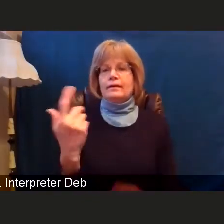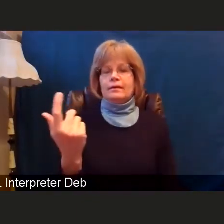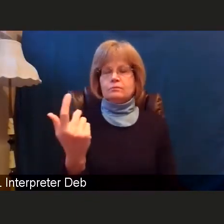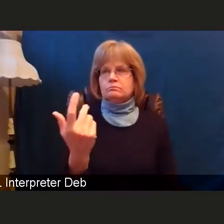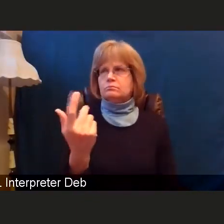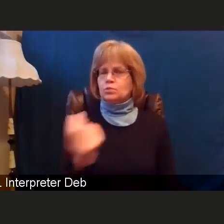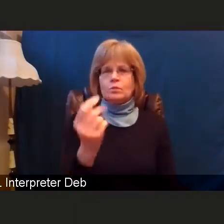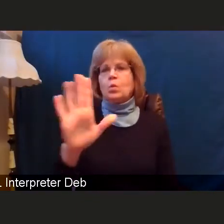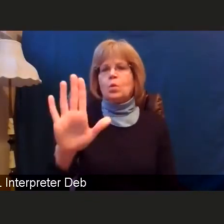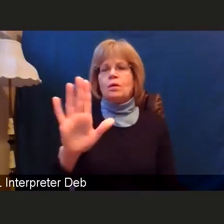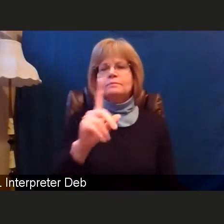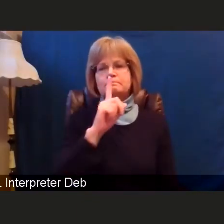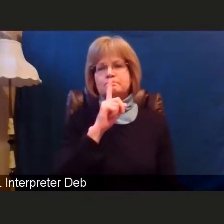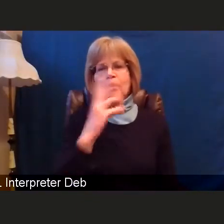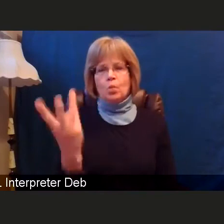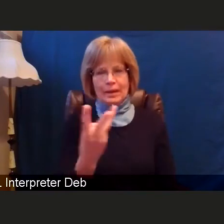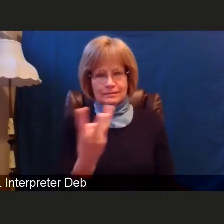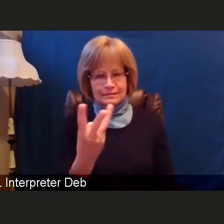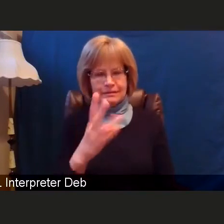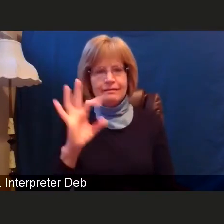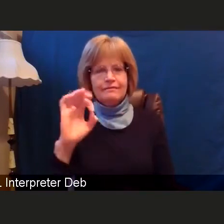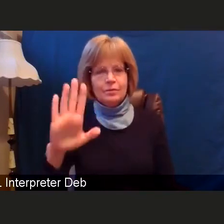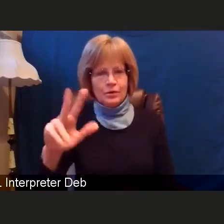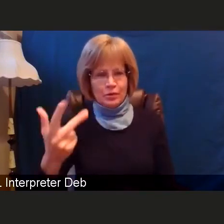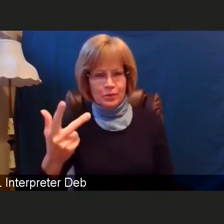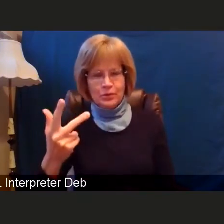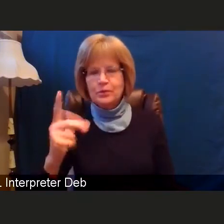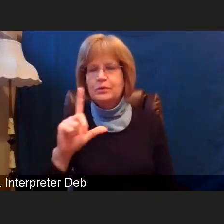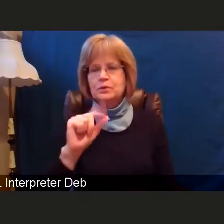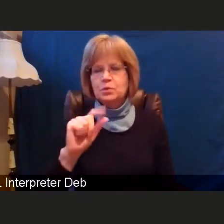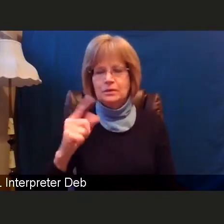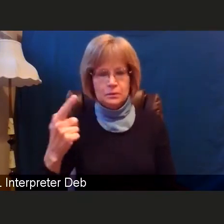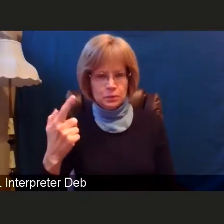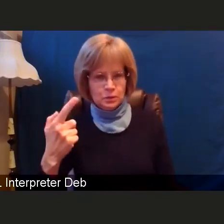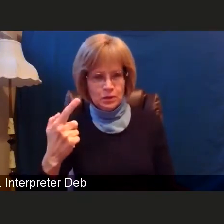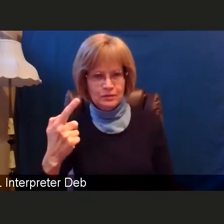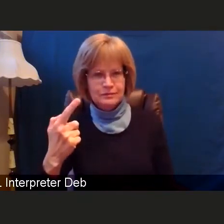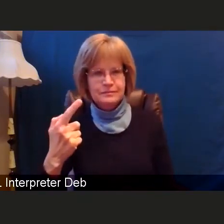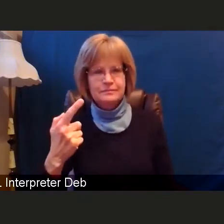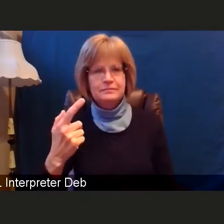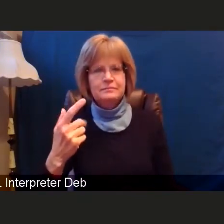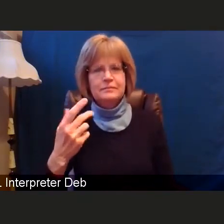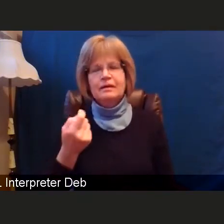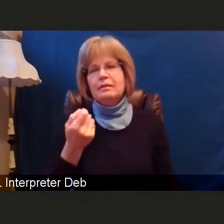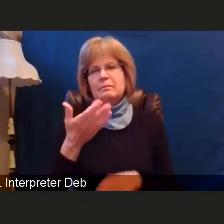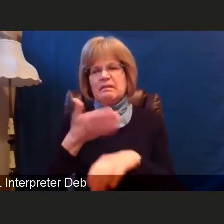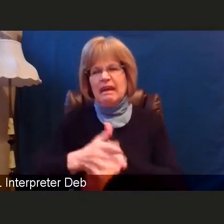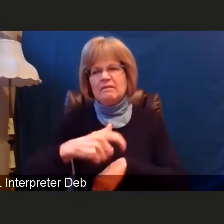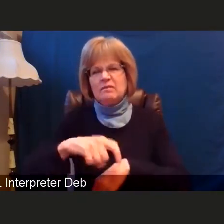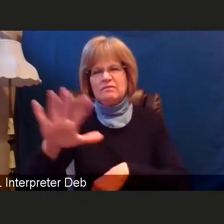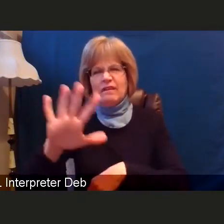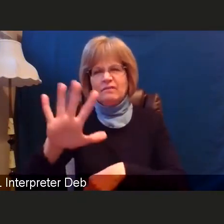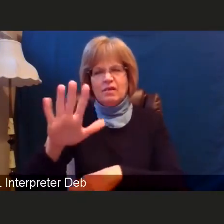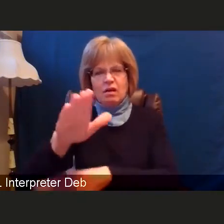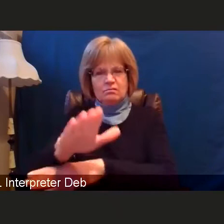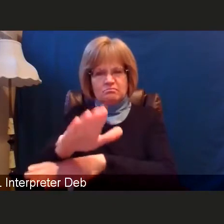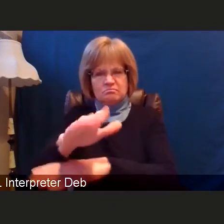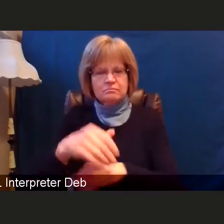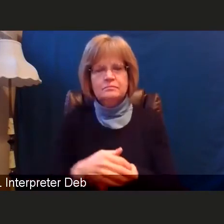Wednesday, February the 3rd, 2021. And it is a little bit after five. As you can see, we are here today